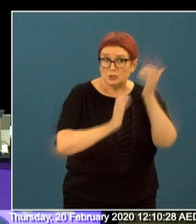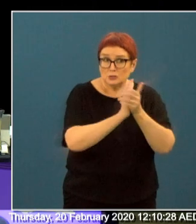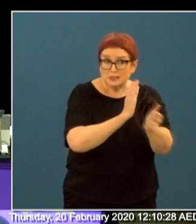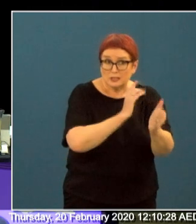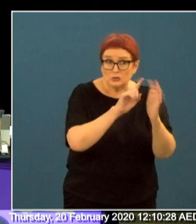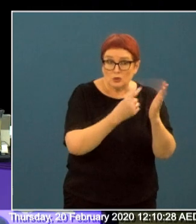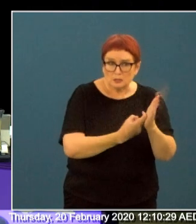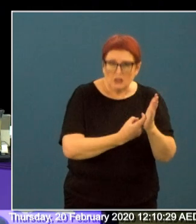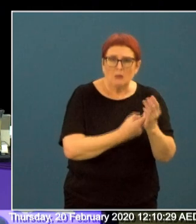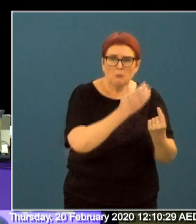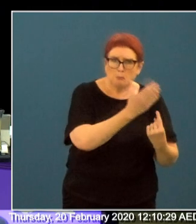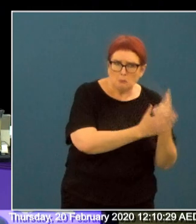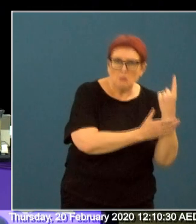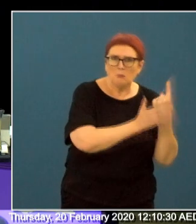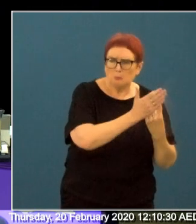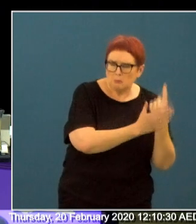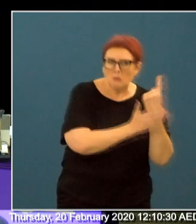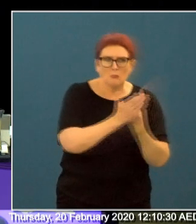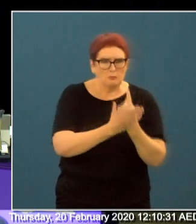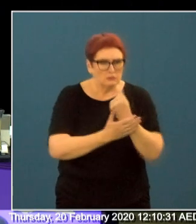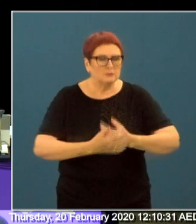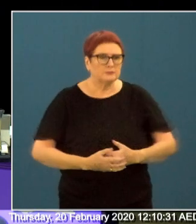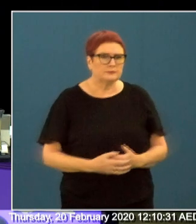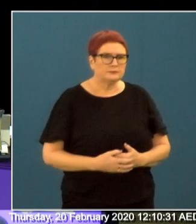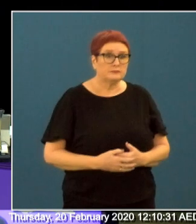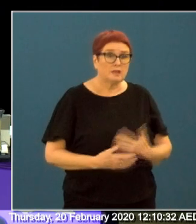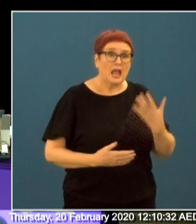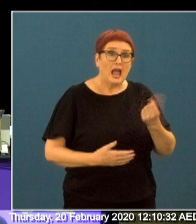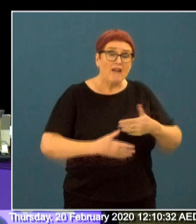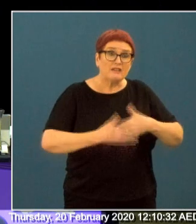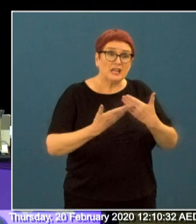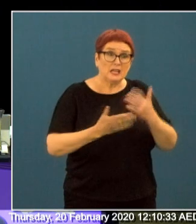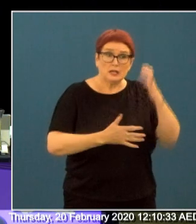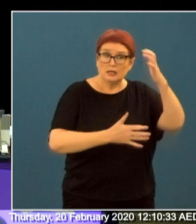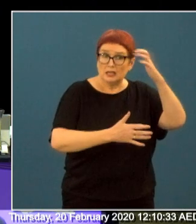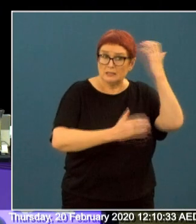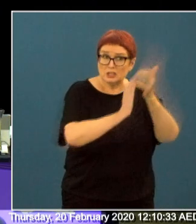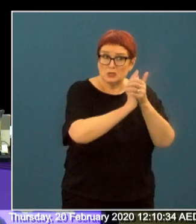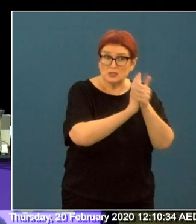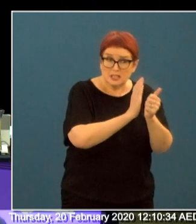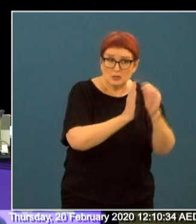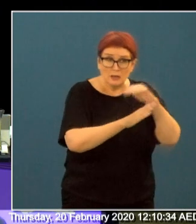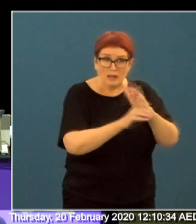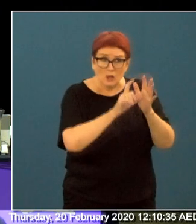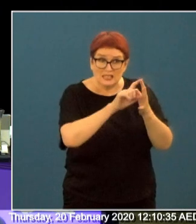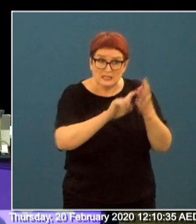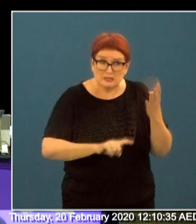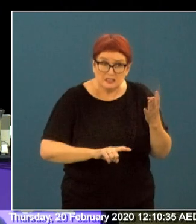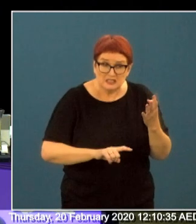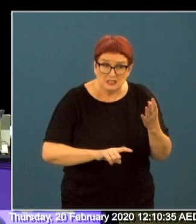Is there a specialty within the medical profession for disability, cognitive disability, in particular?